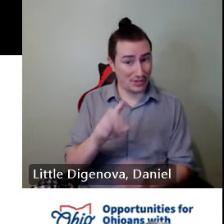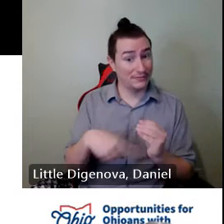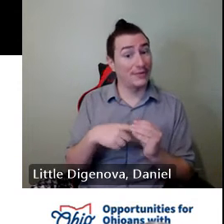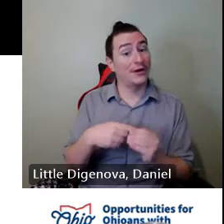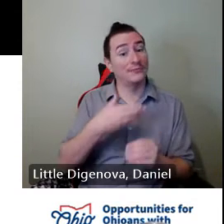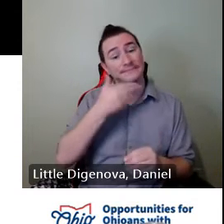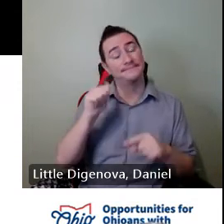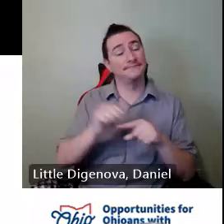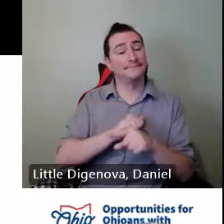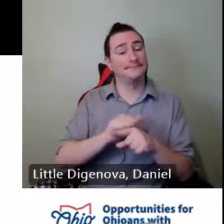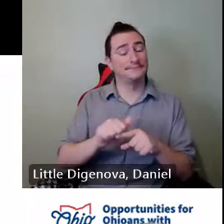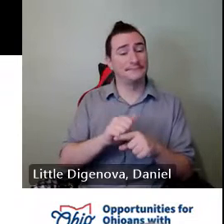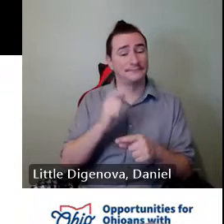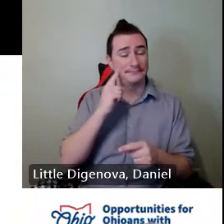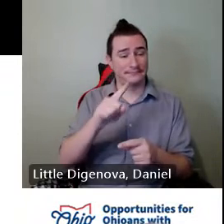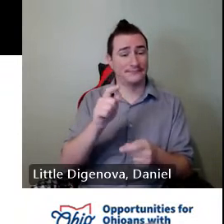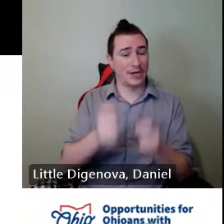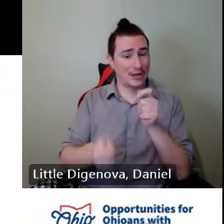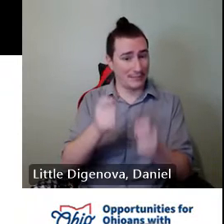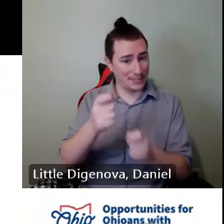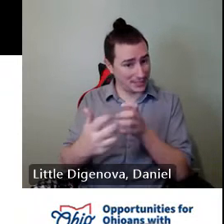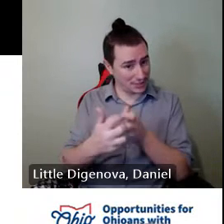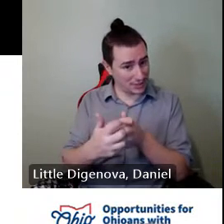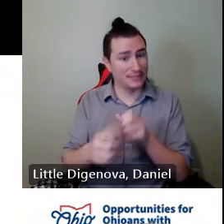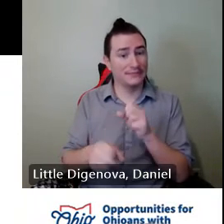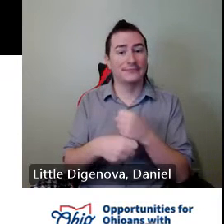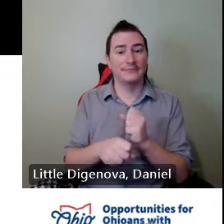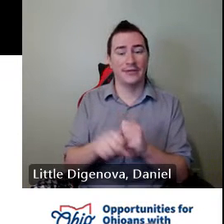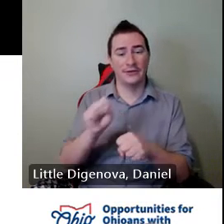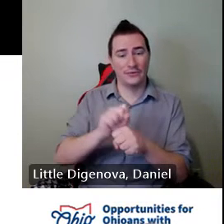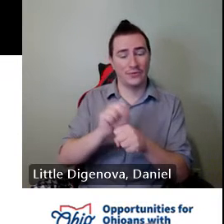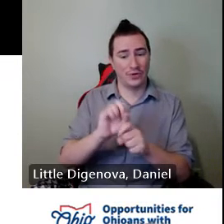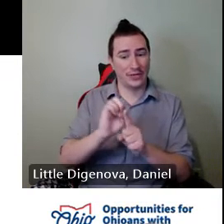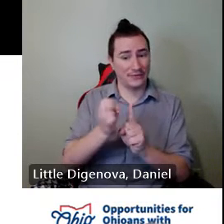making the work environment accessible, and we address all disability types